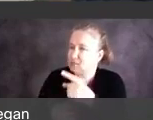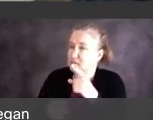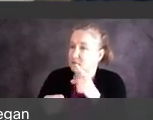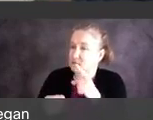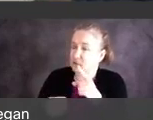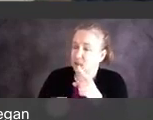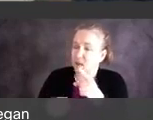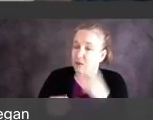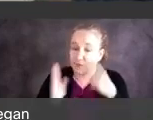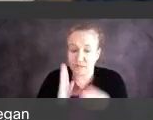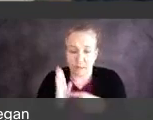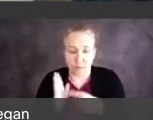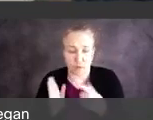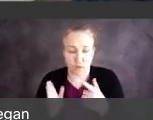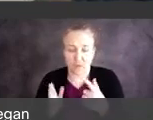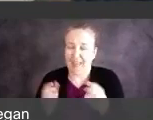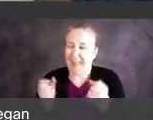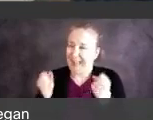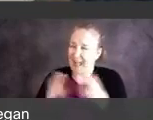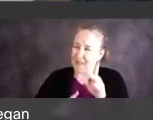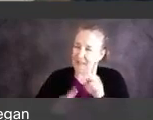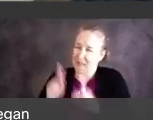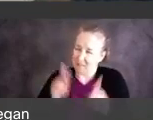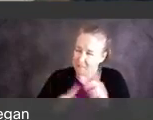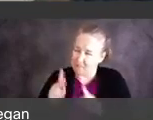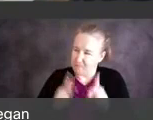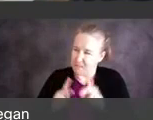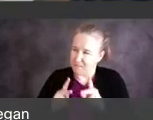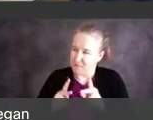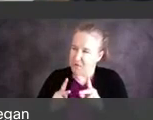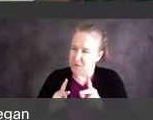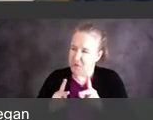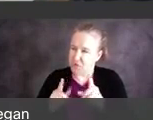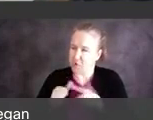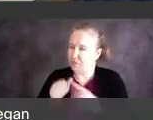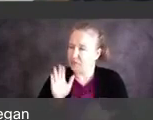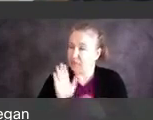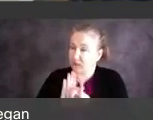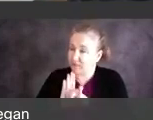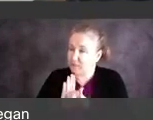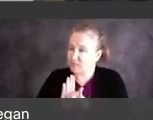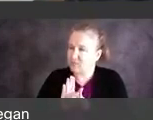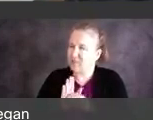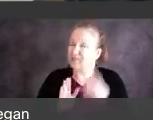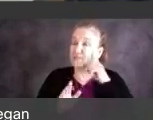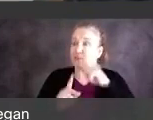like how many of those people you were at least able to first identify? I'm sure tracking them since then has been difficult.